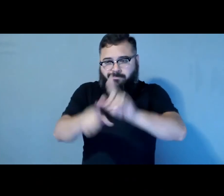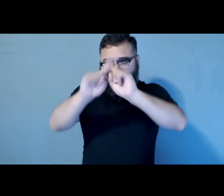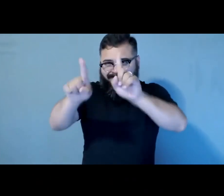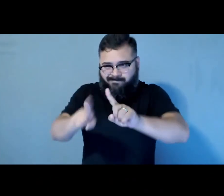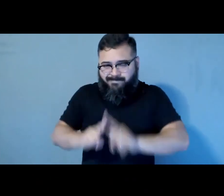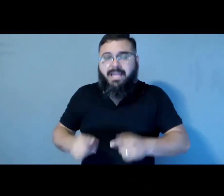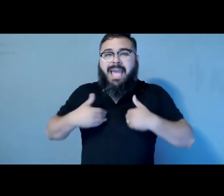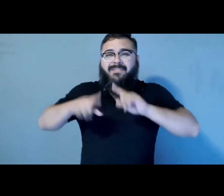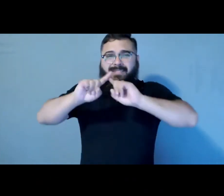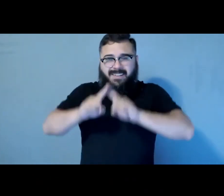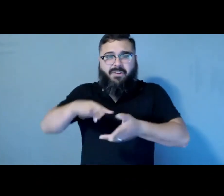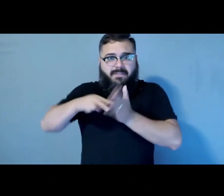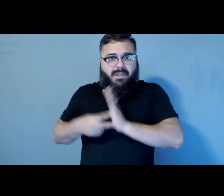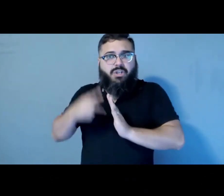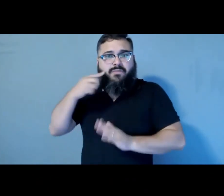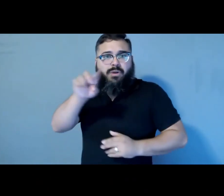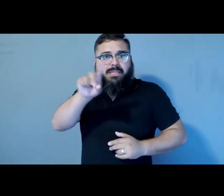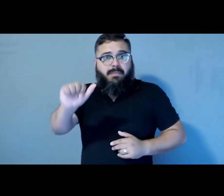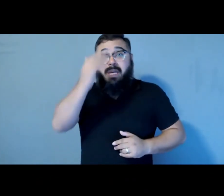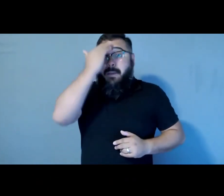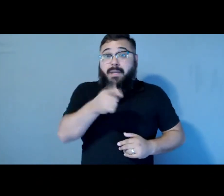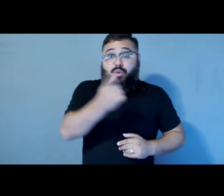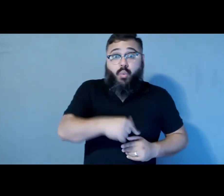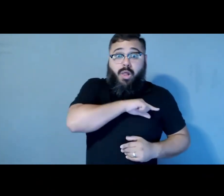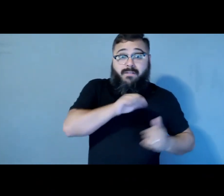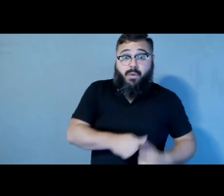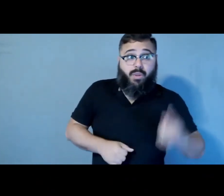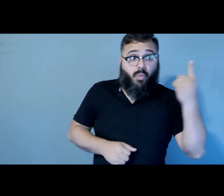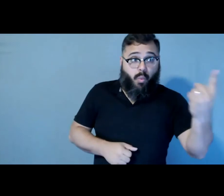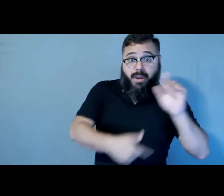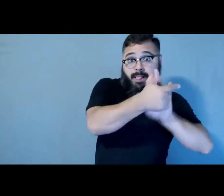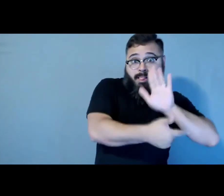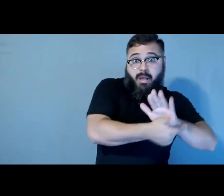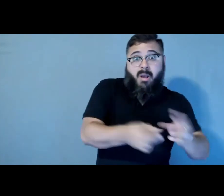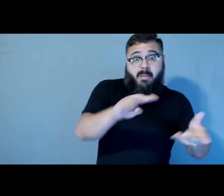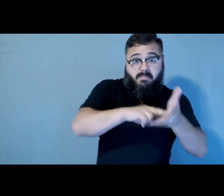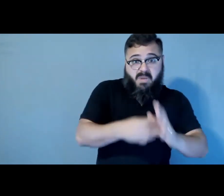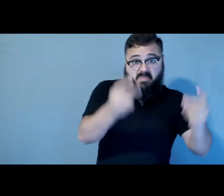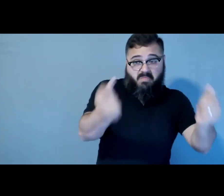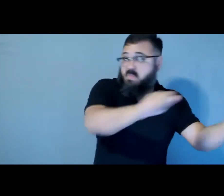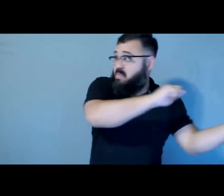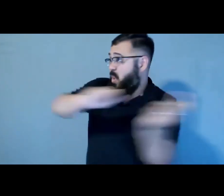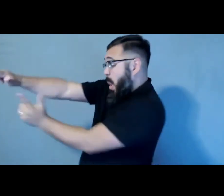And so just because you're qualified under one does not mean that you're automatically qualified under another law.